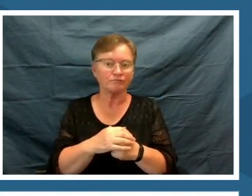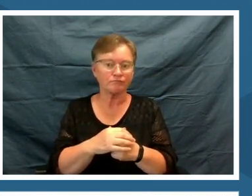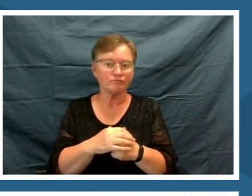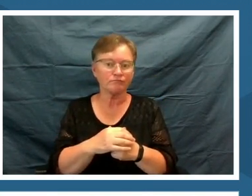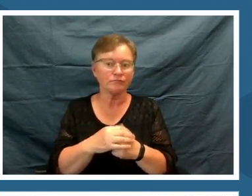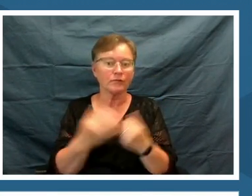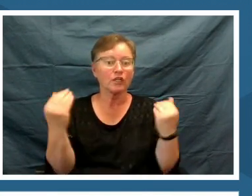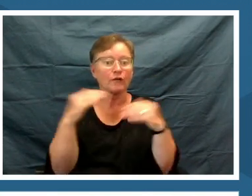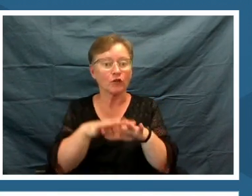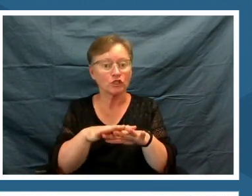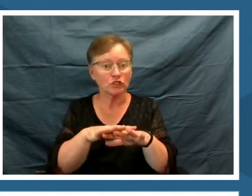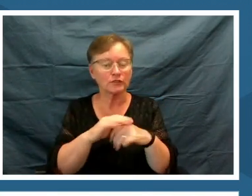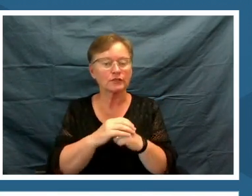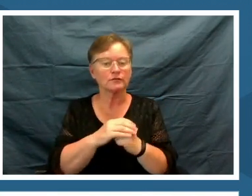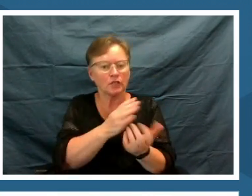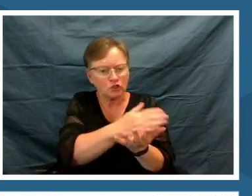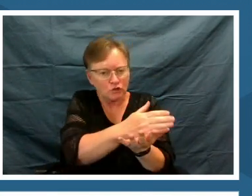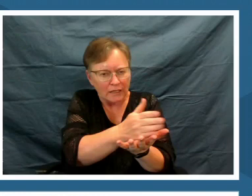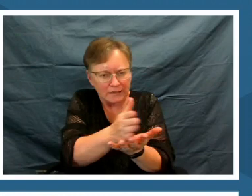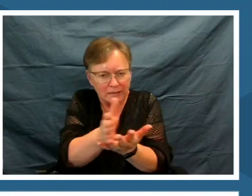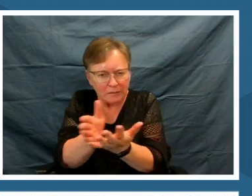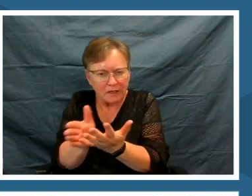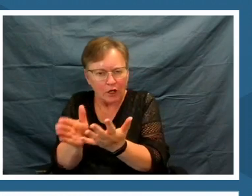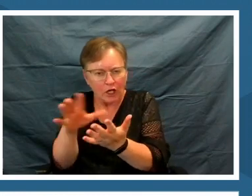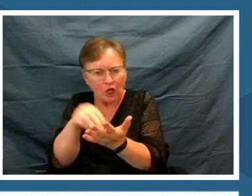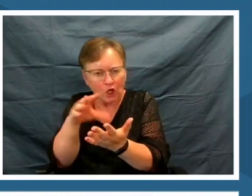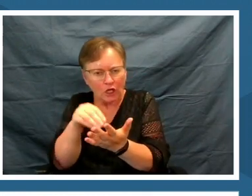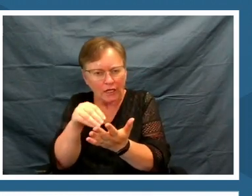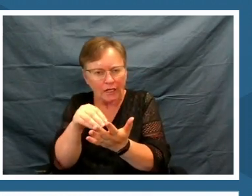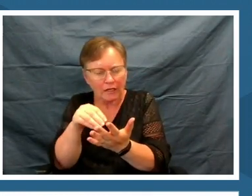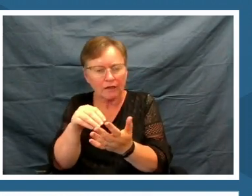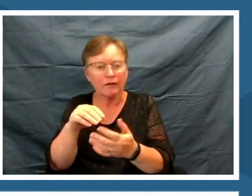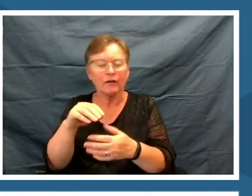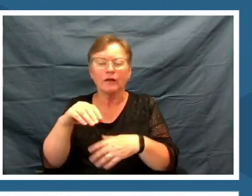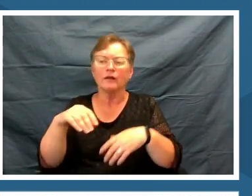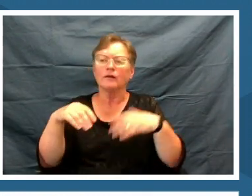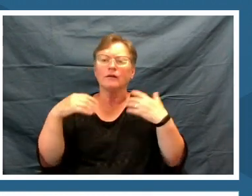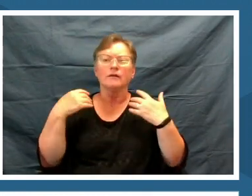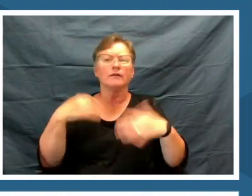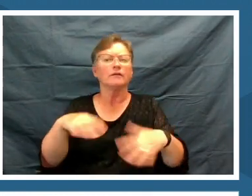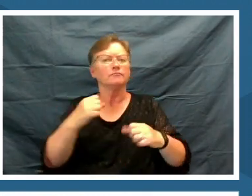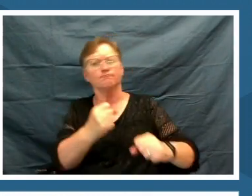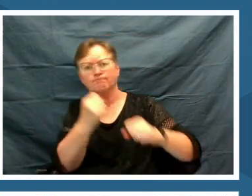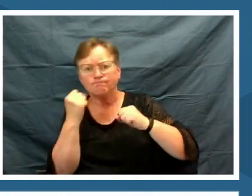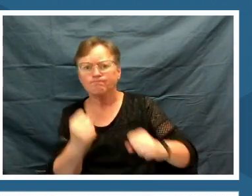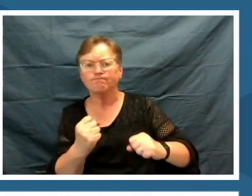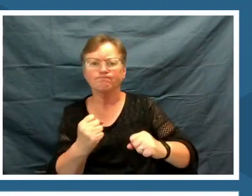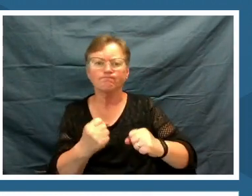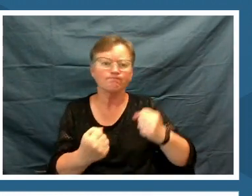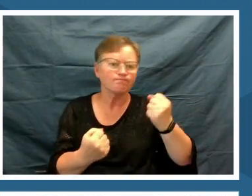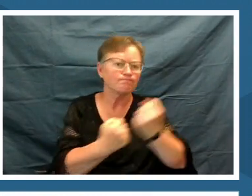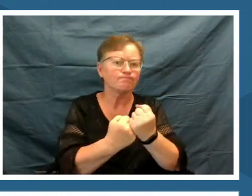classroom is truly compelling